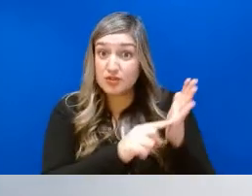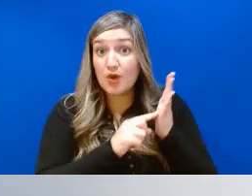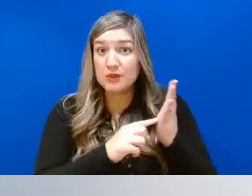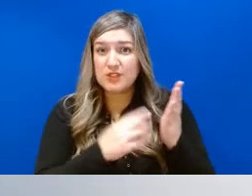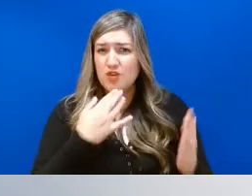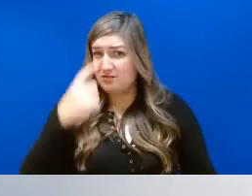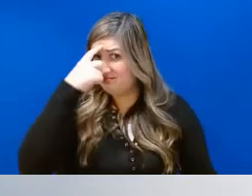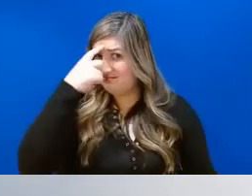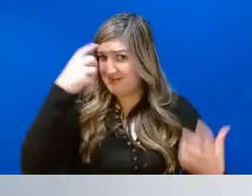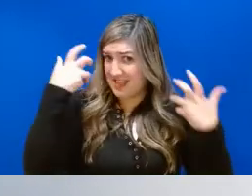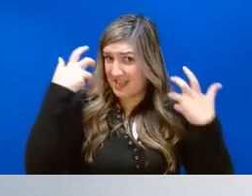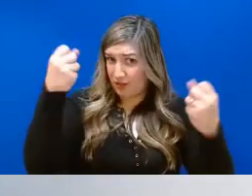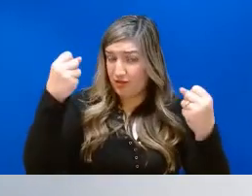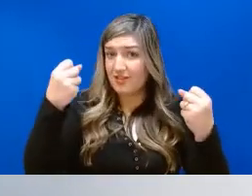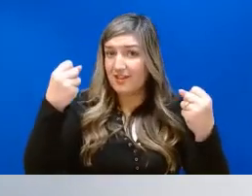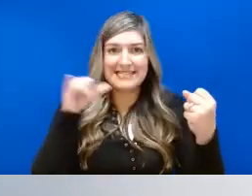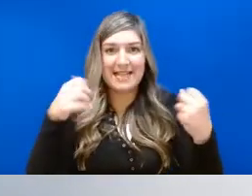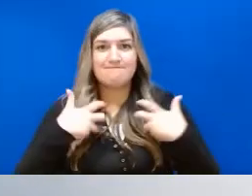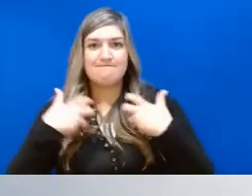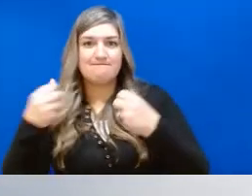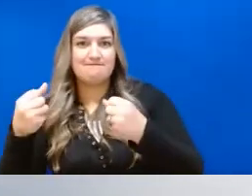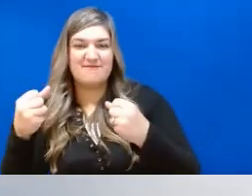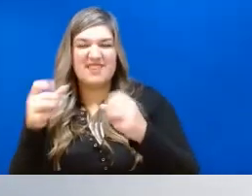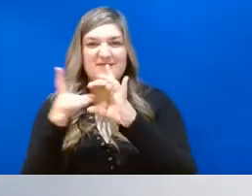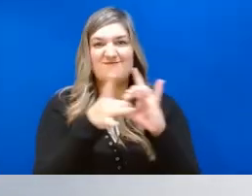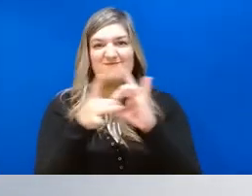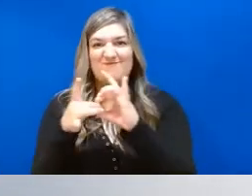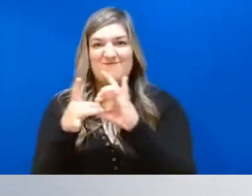Self esteem and communication skills reinforce the idea of being assertive.